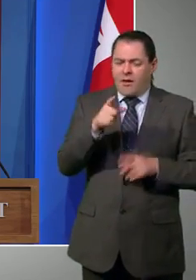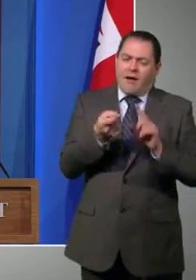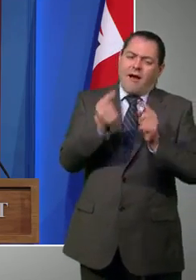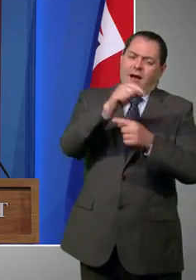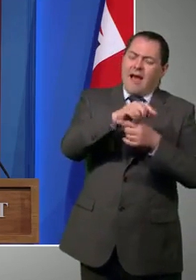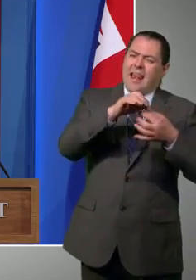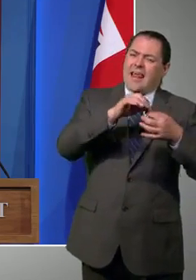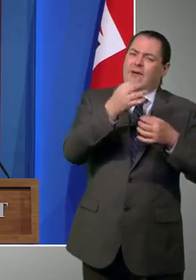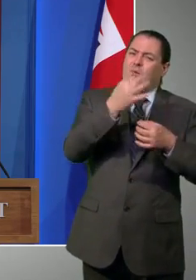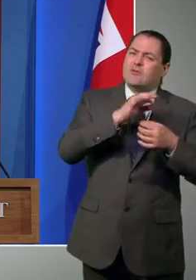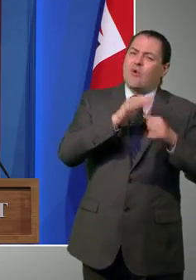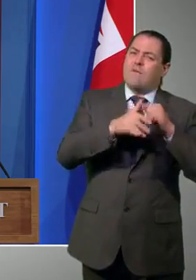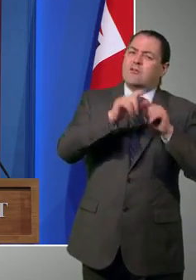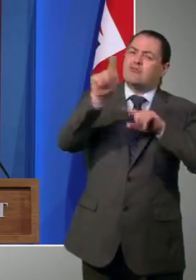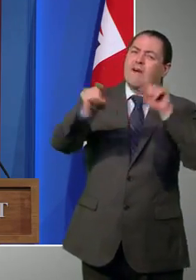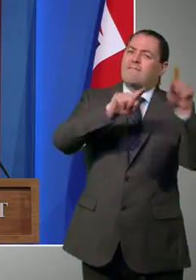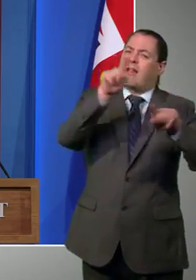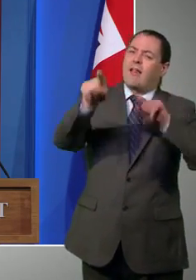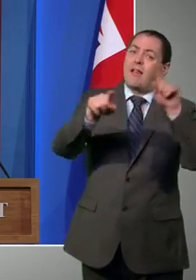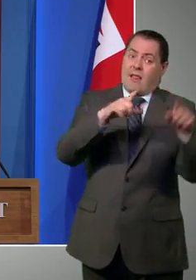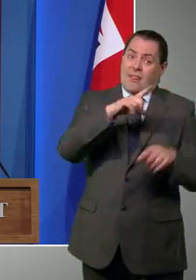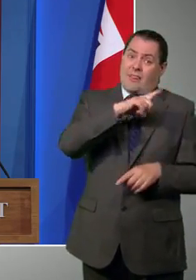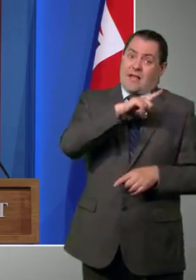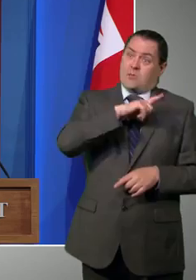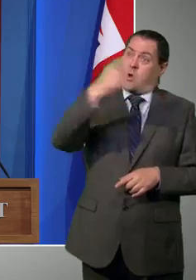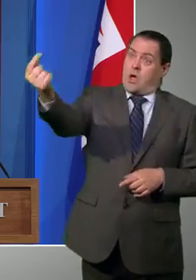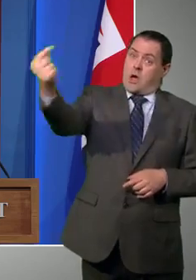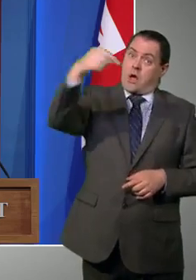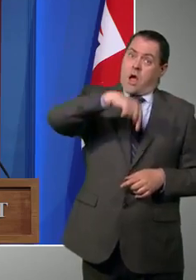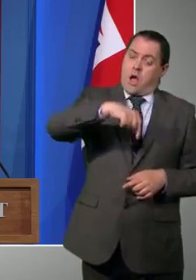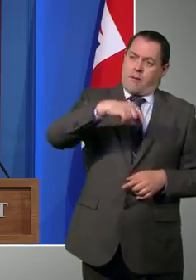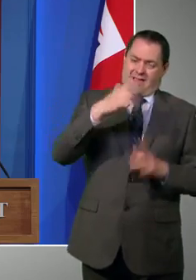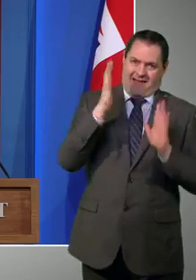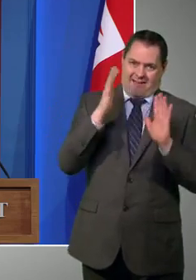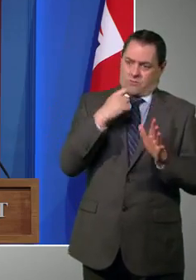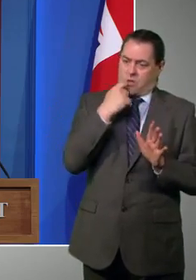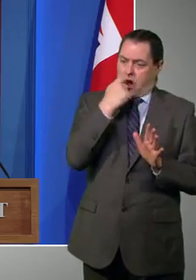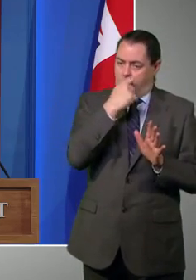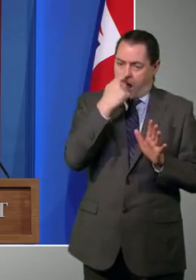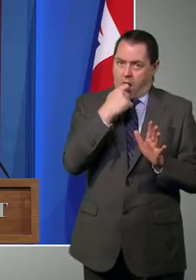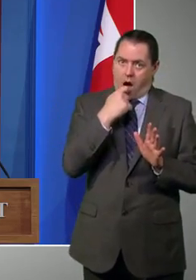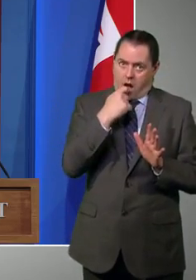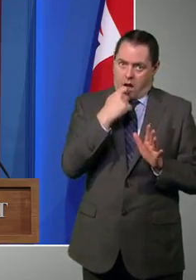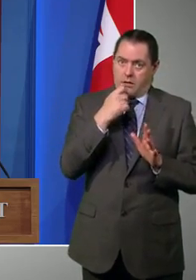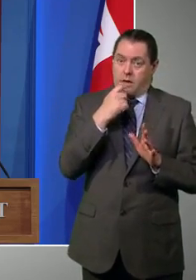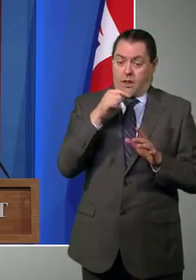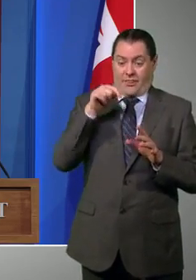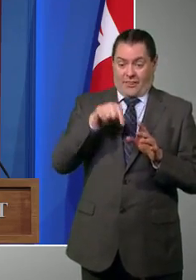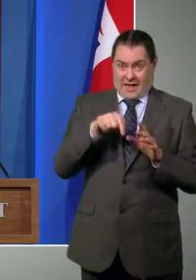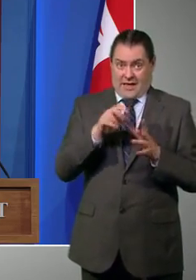actually the testing for travelers coming to the country is so important and the genomic